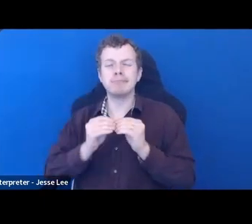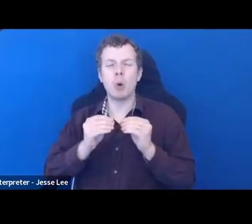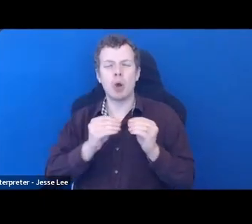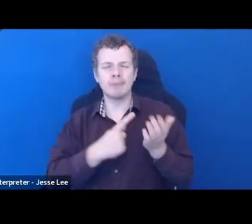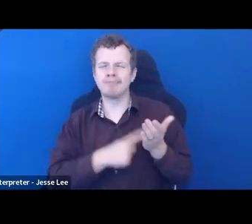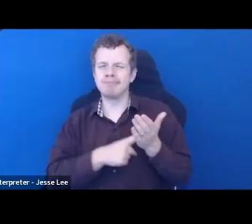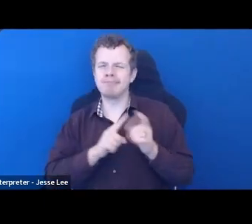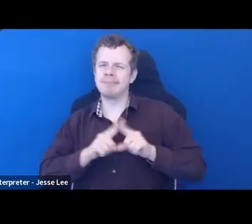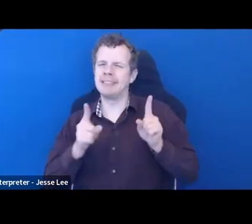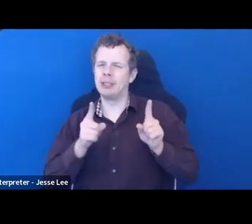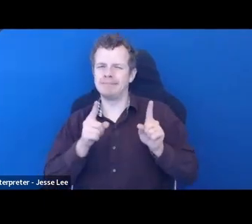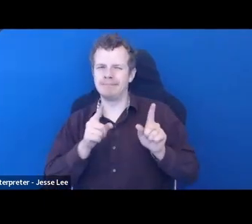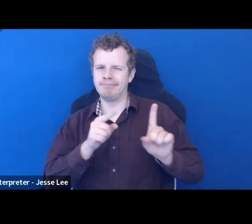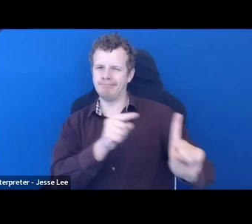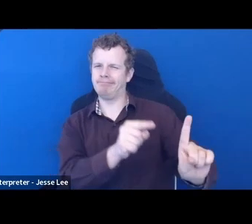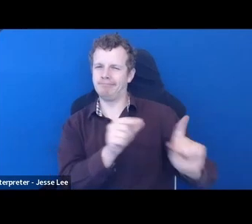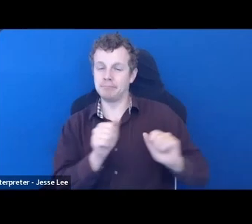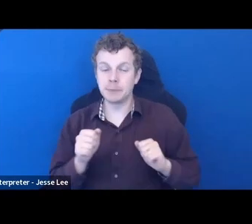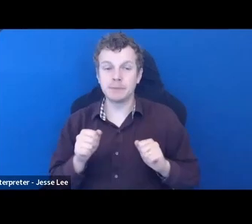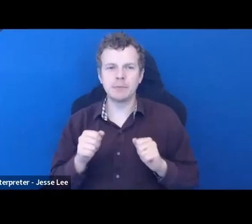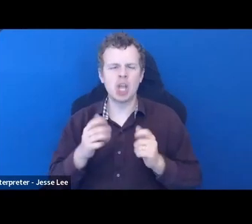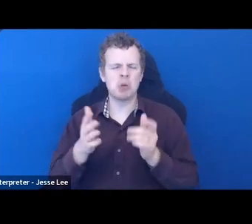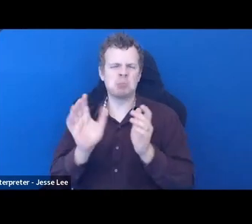So some known challenges.